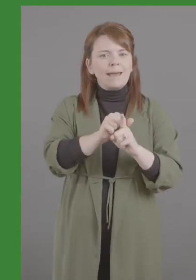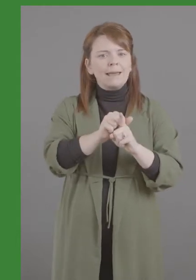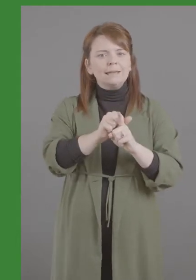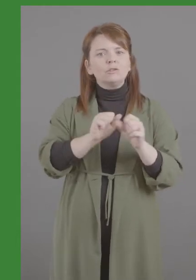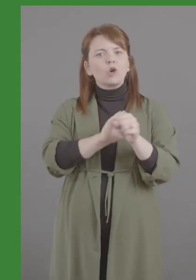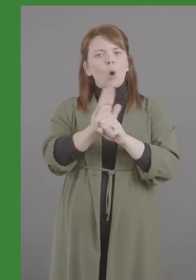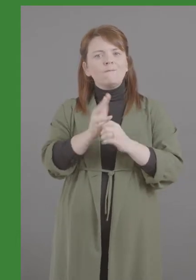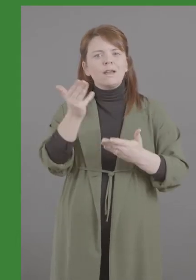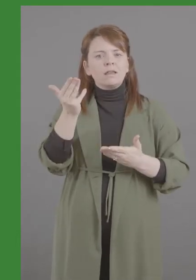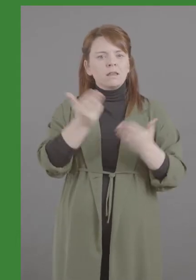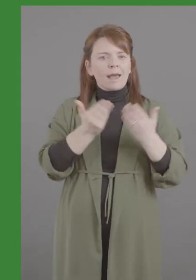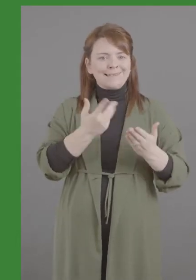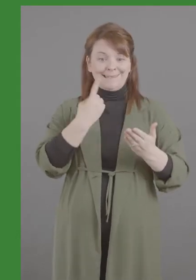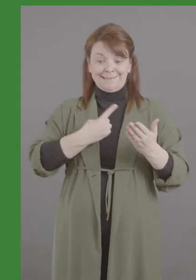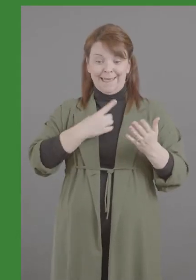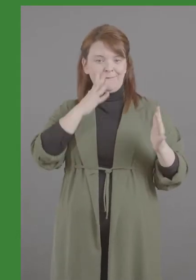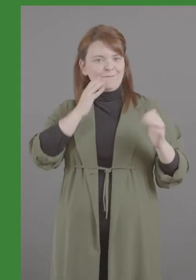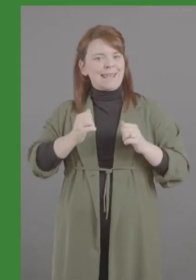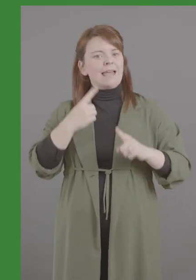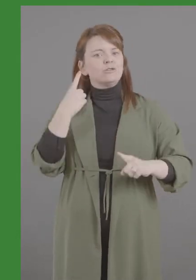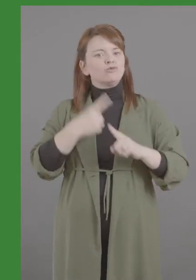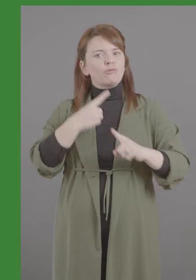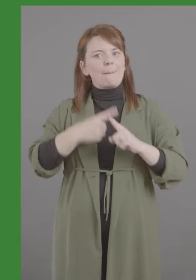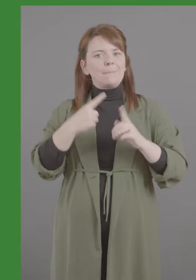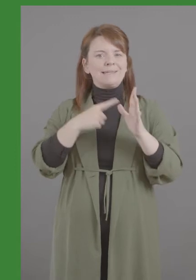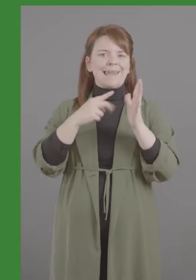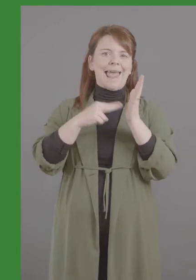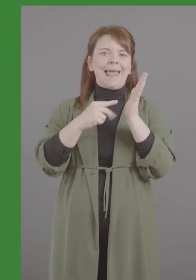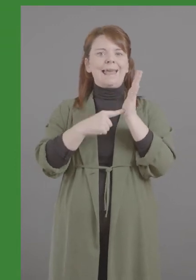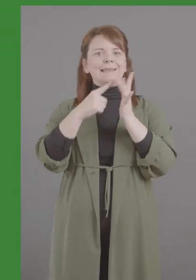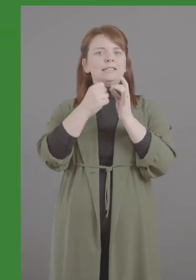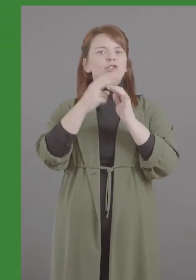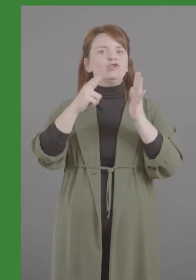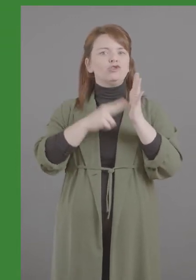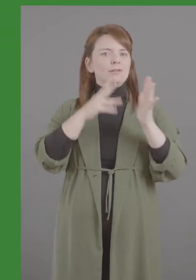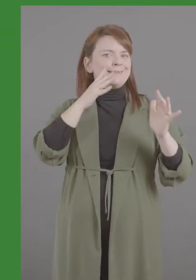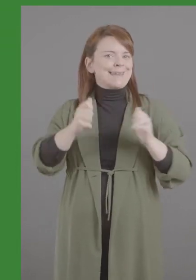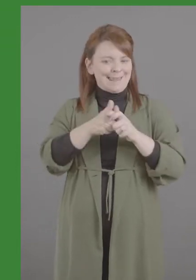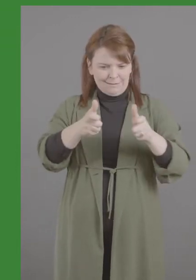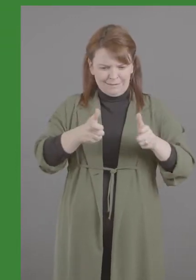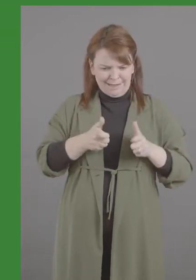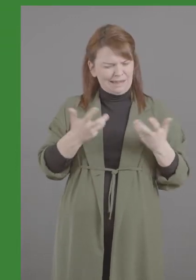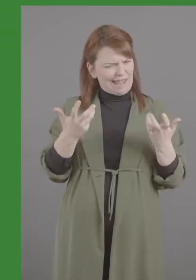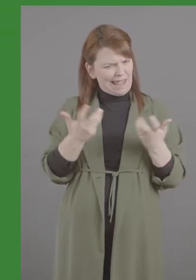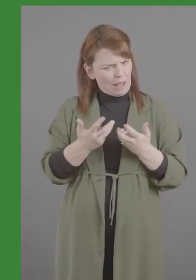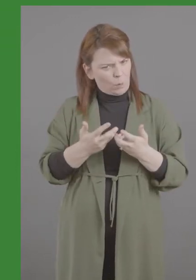How do you do a self-test using an NHS test and trace covert-19 self-test rapid antigen